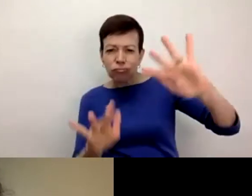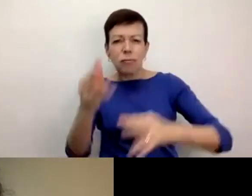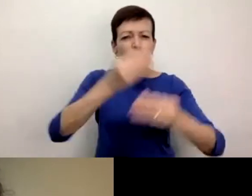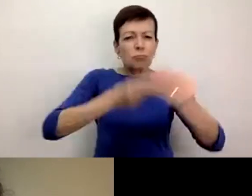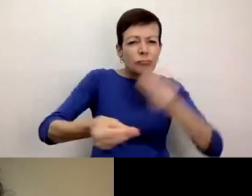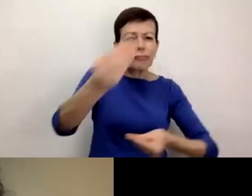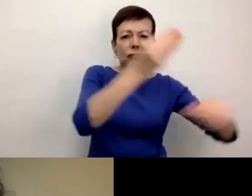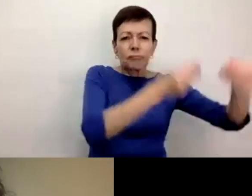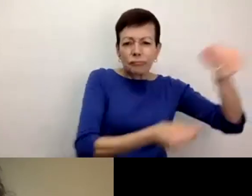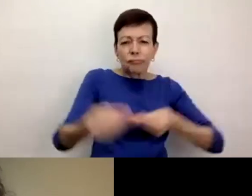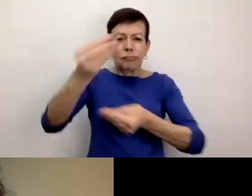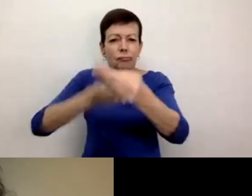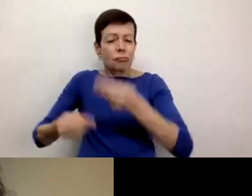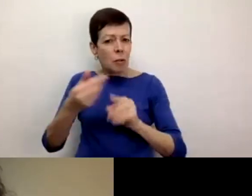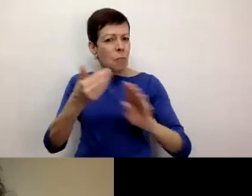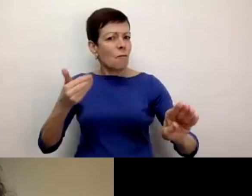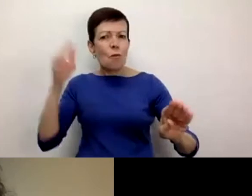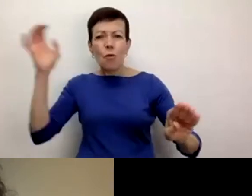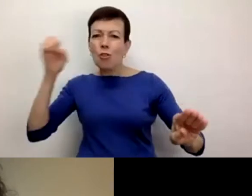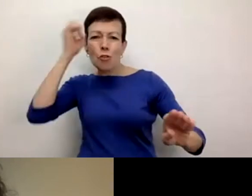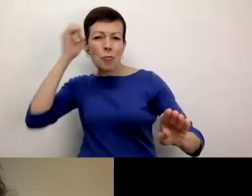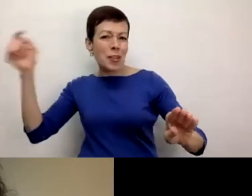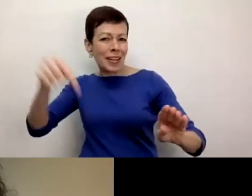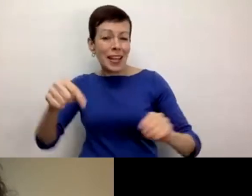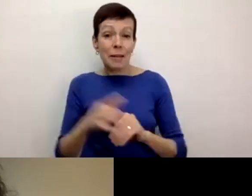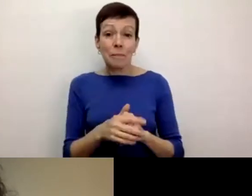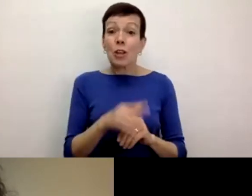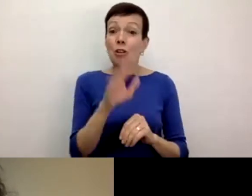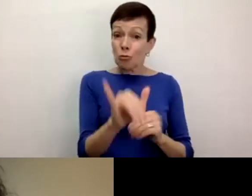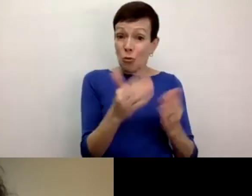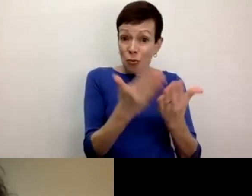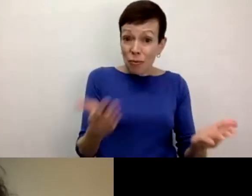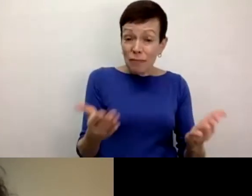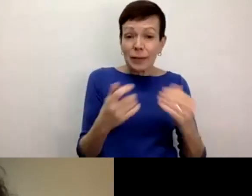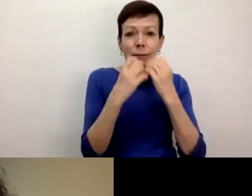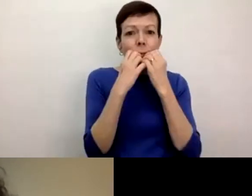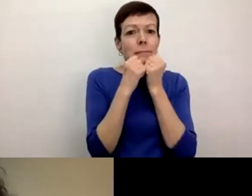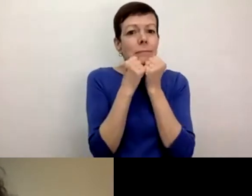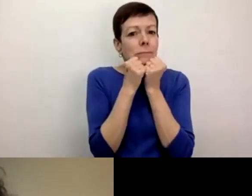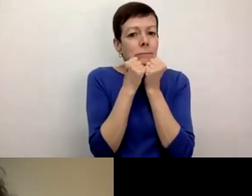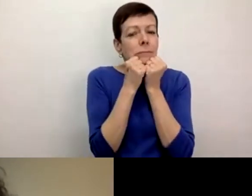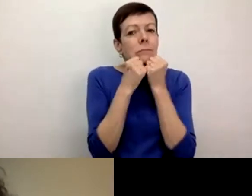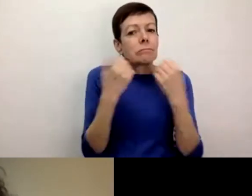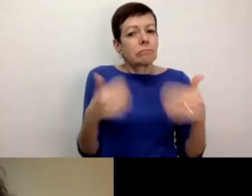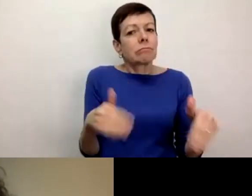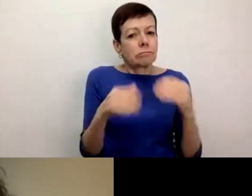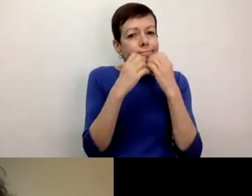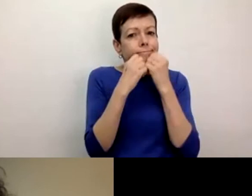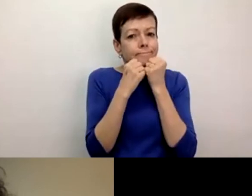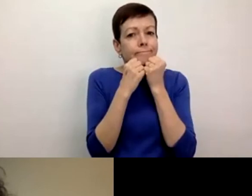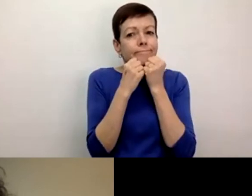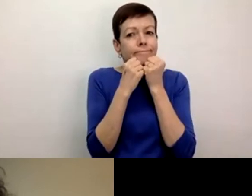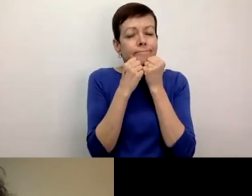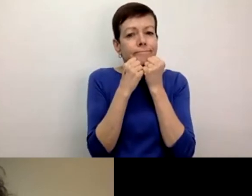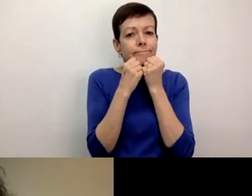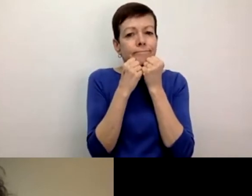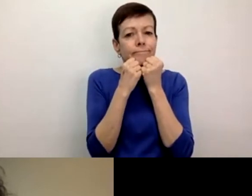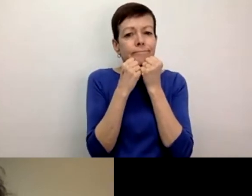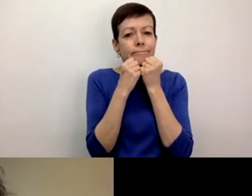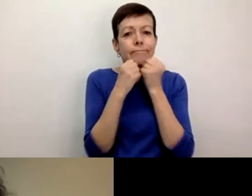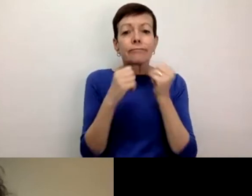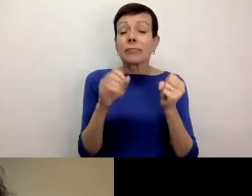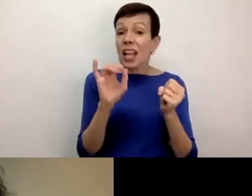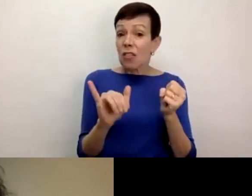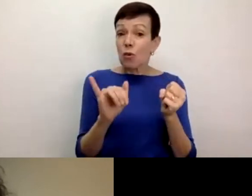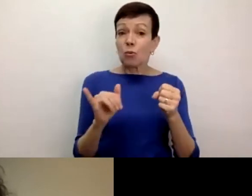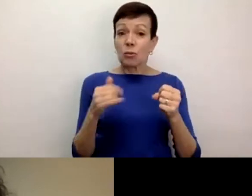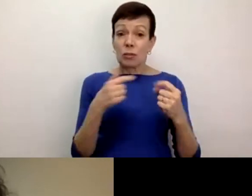And all those things are highly prized and, and were worn by tribes all over nations all